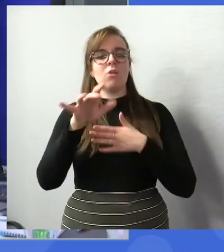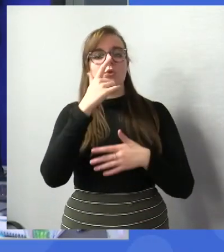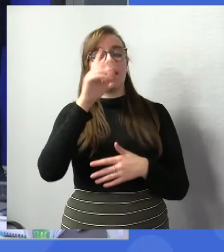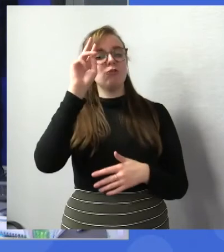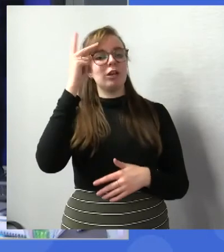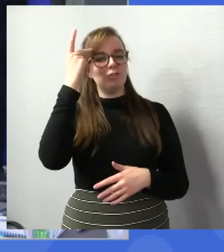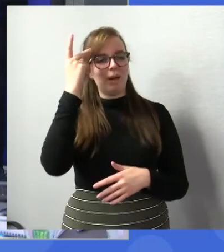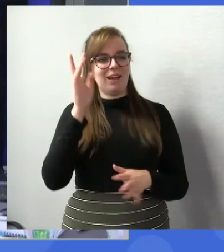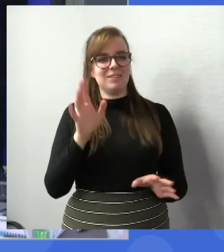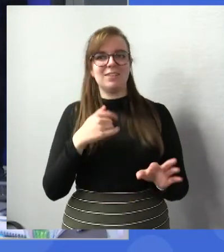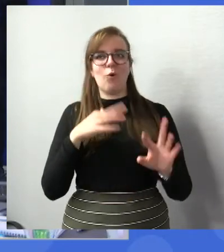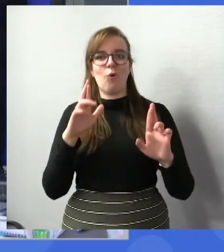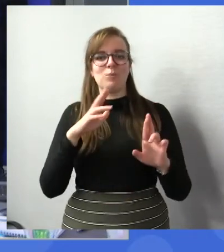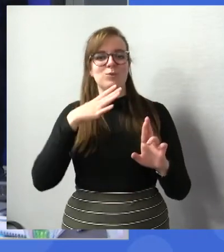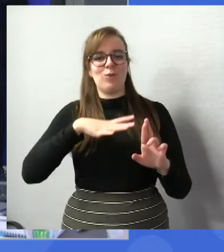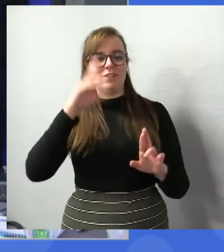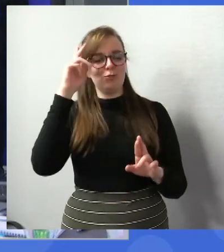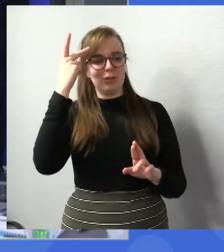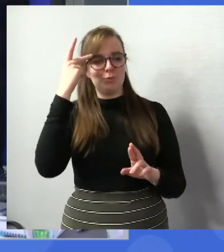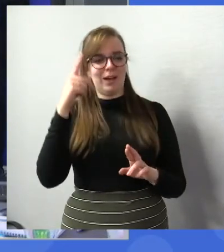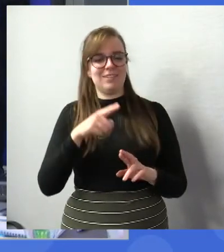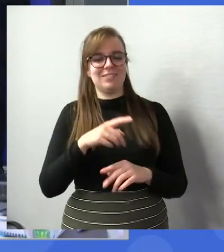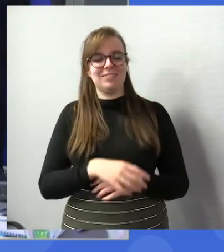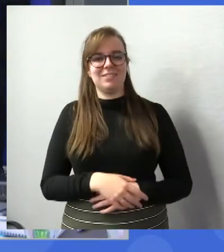your mind on this one but you can change your mind on this one on future votes